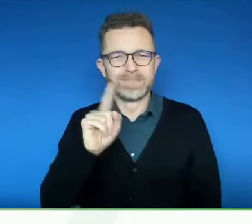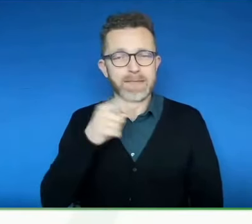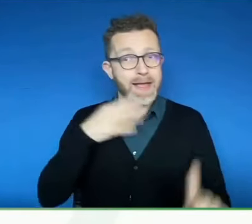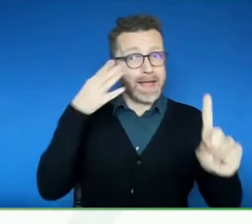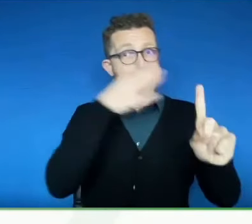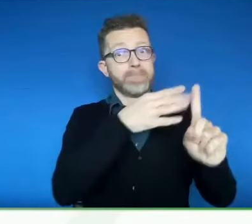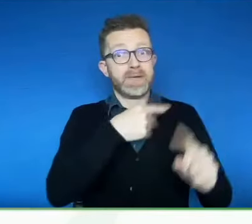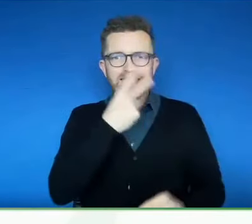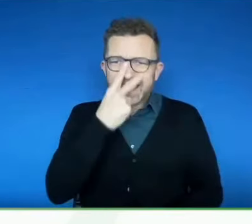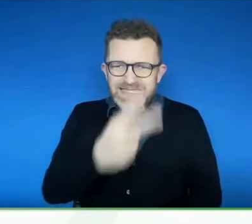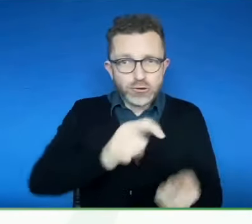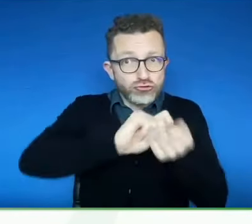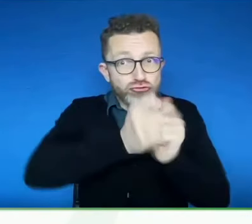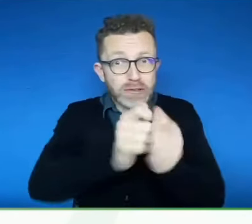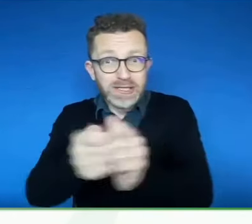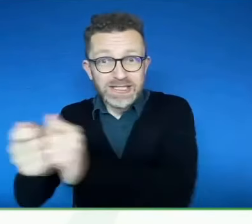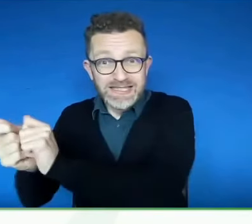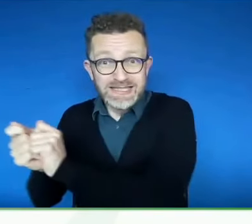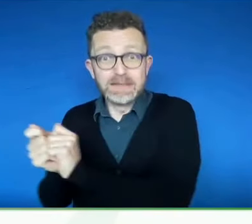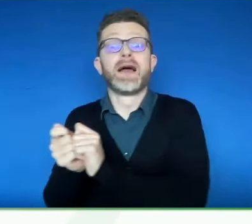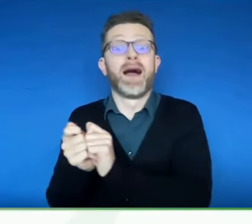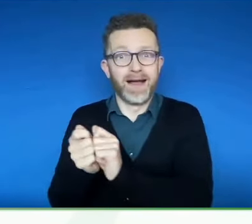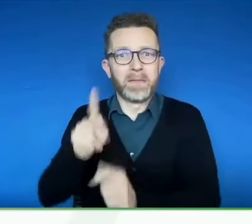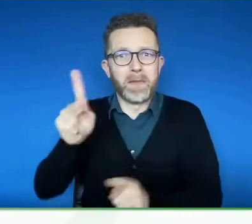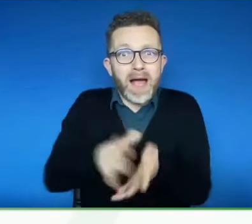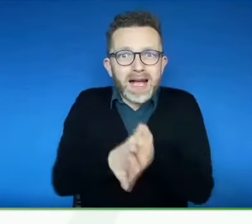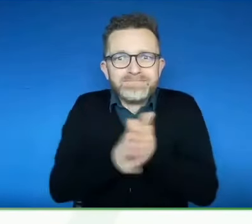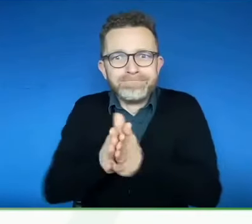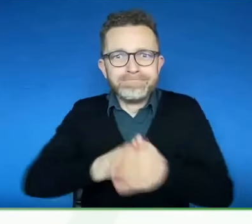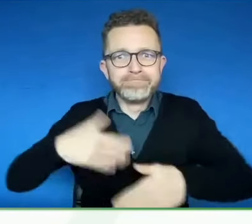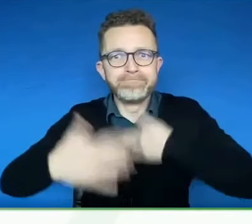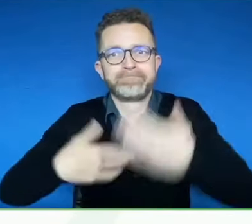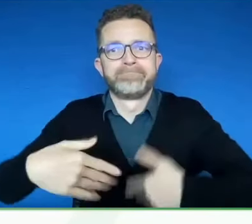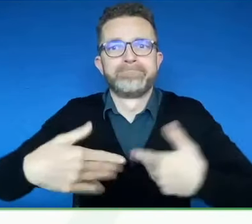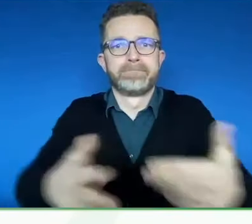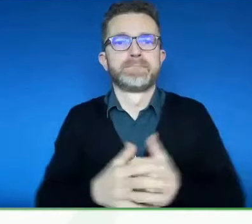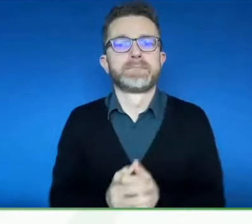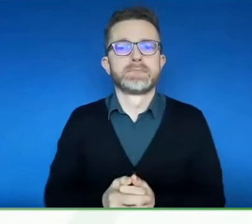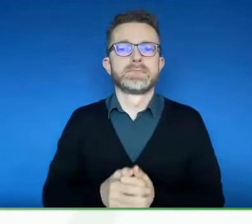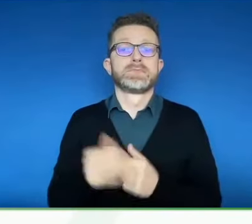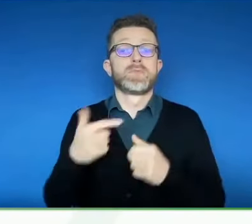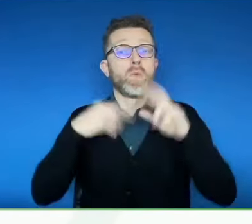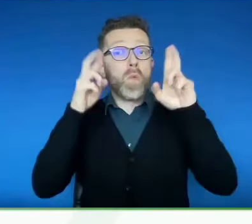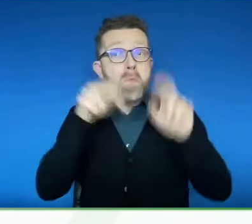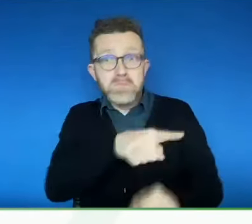Because otherwise the technocrats could control the room with their jargon and whatever.